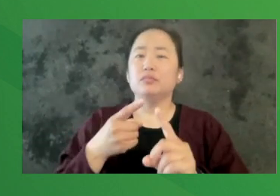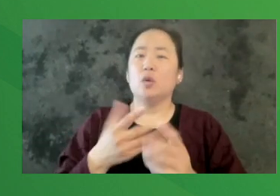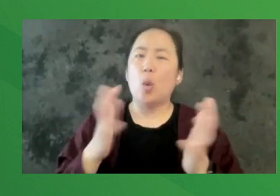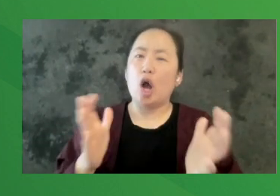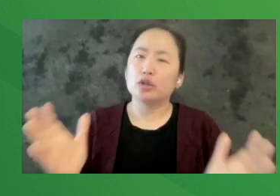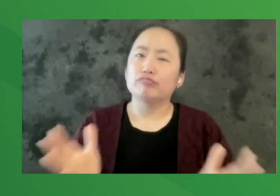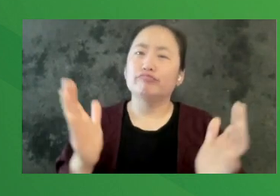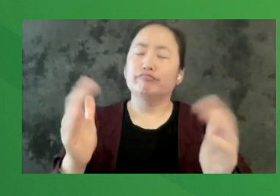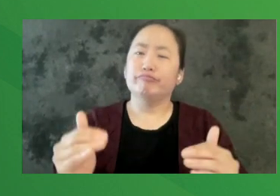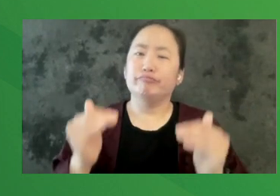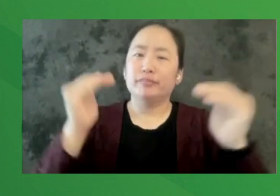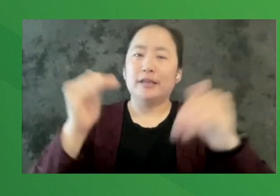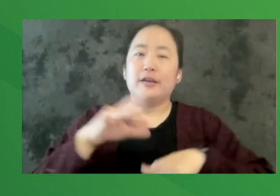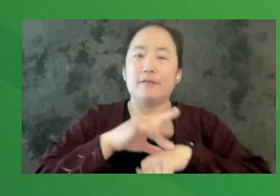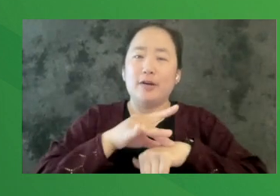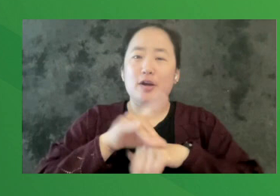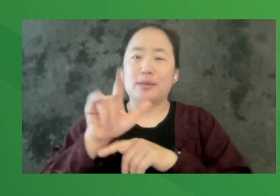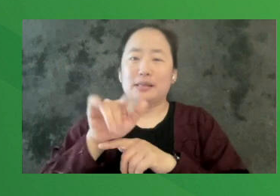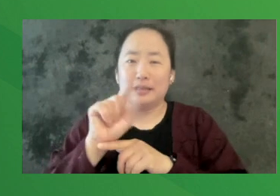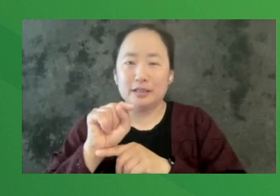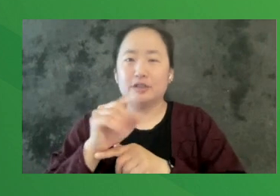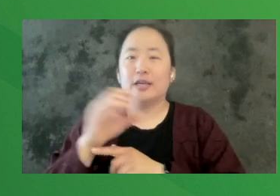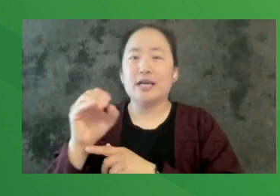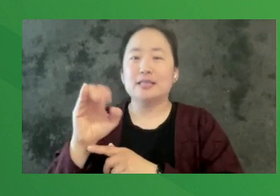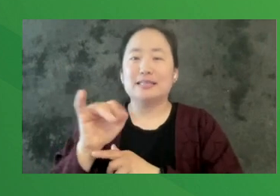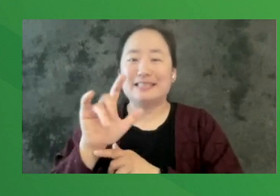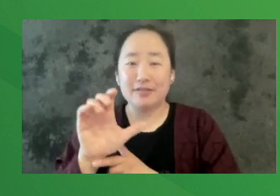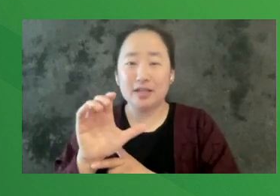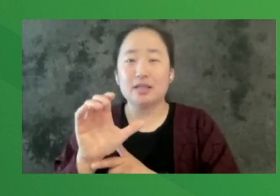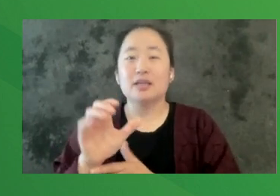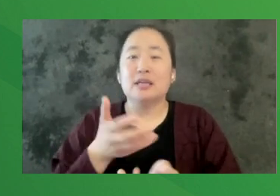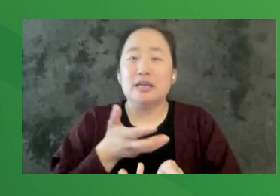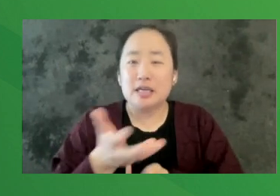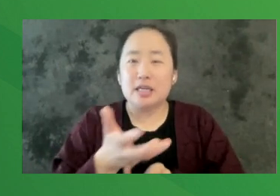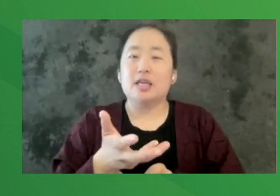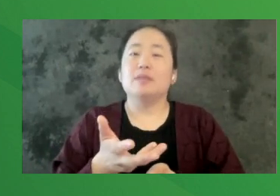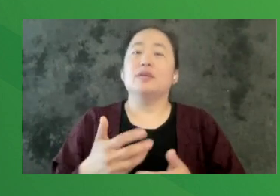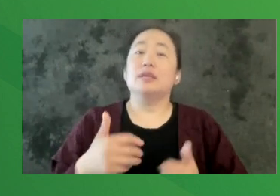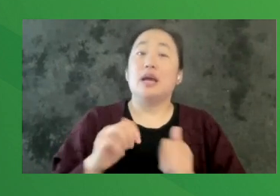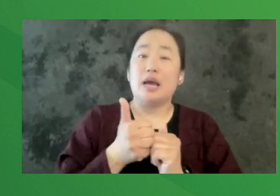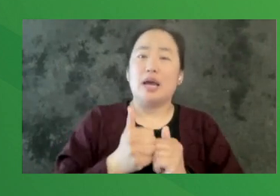using the power of education to create a more just and sustainable future for everyone.